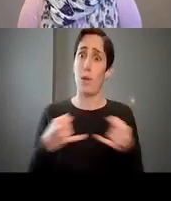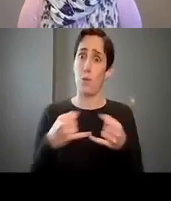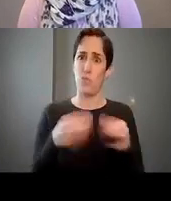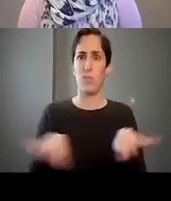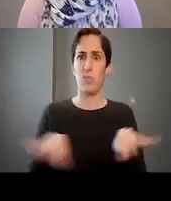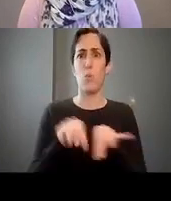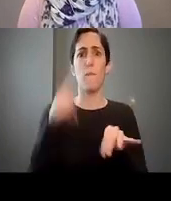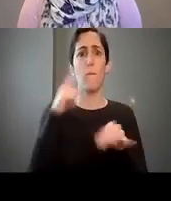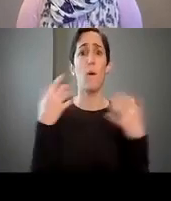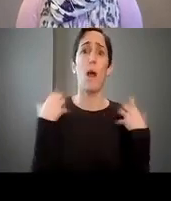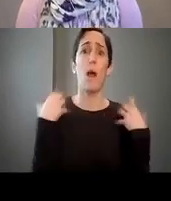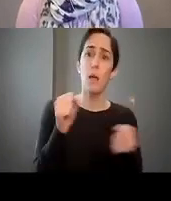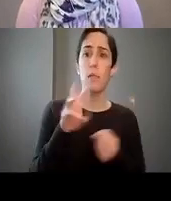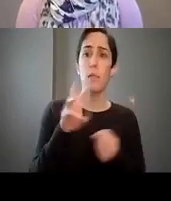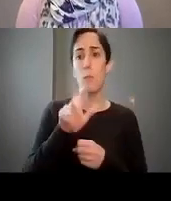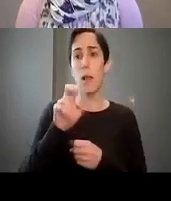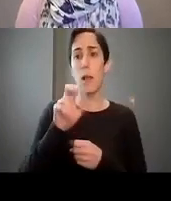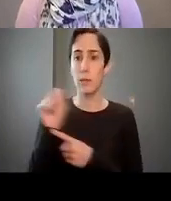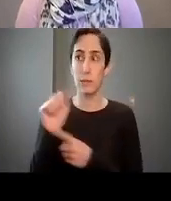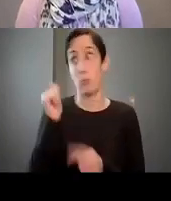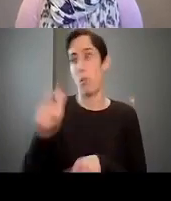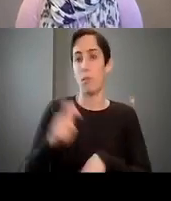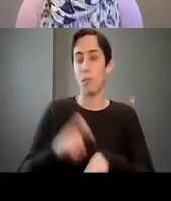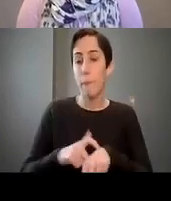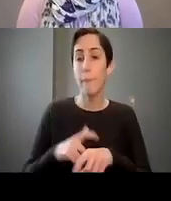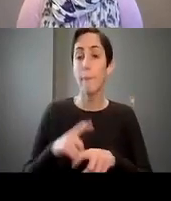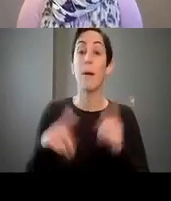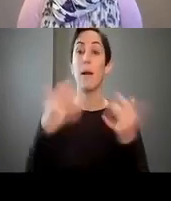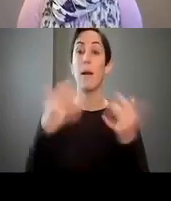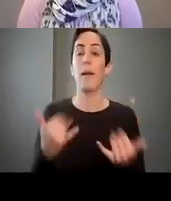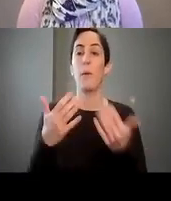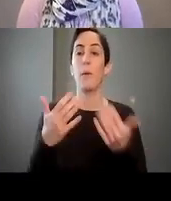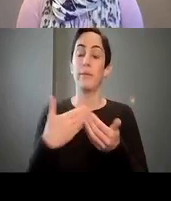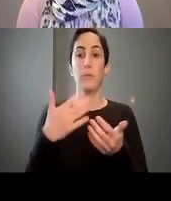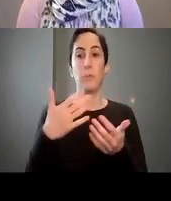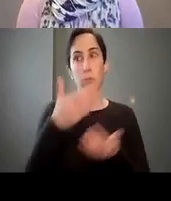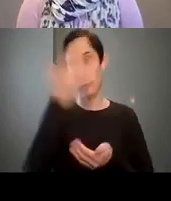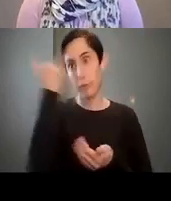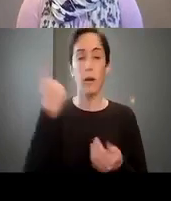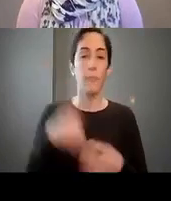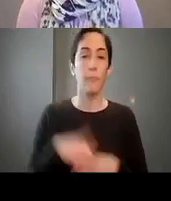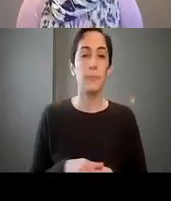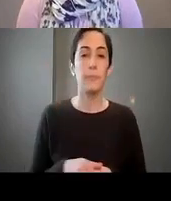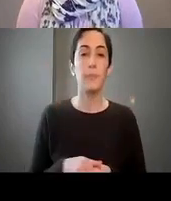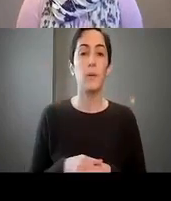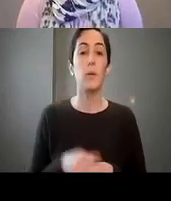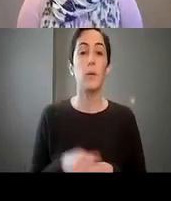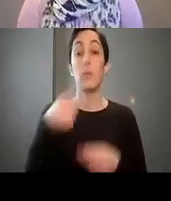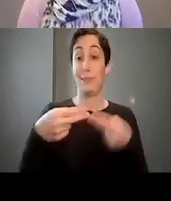of crisis. So the recommendations in this of health and wellness outside of a time slide have to do with making sure that of crisis. So the recommendations in this we know we're entitled to have slide have to do with making sure that